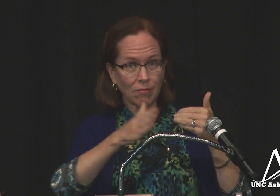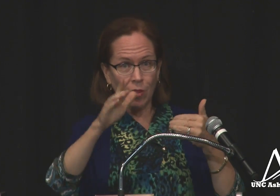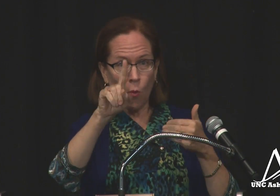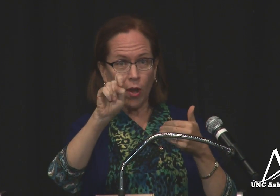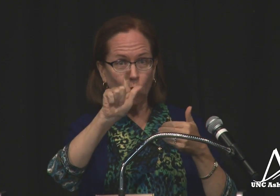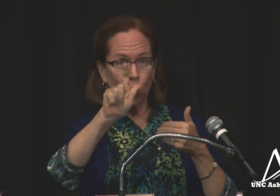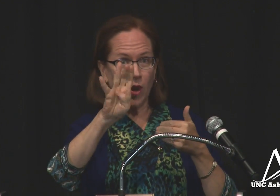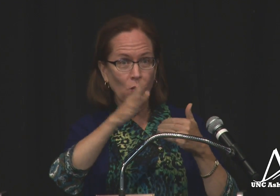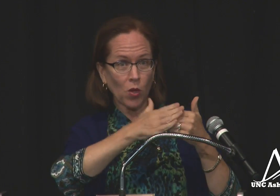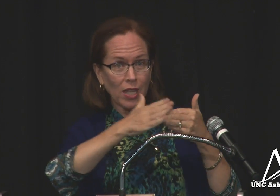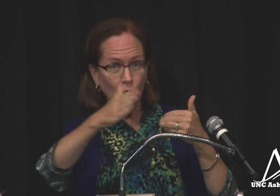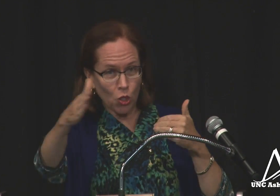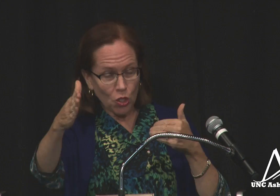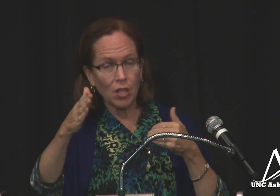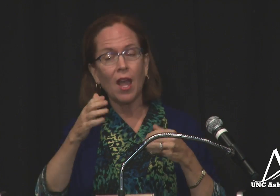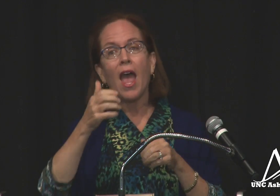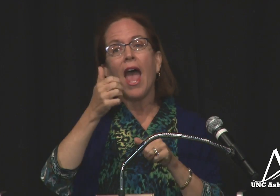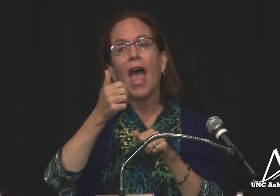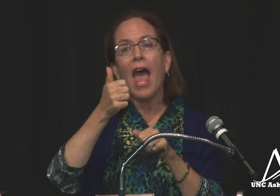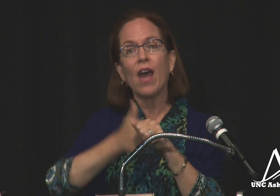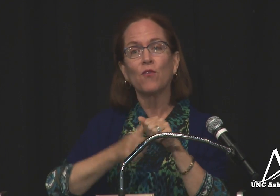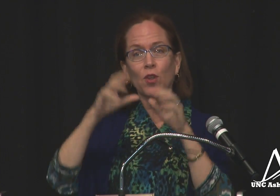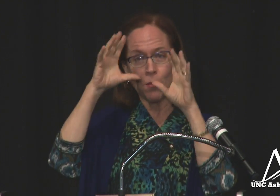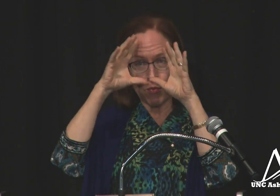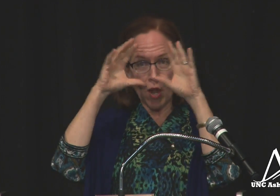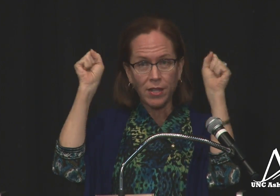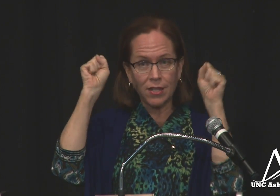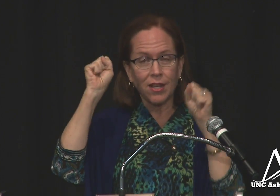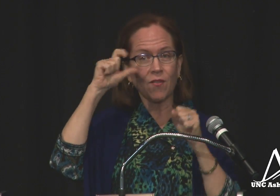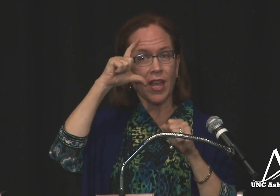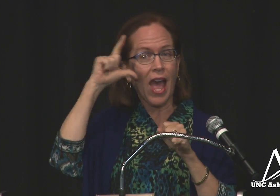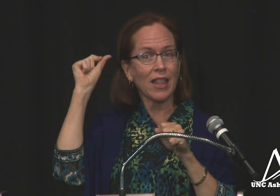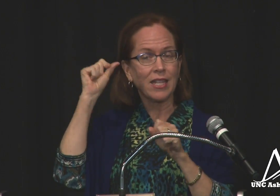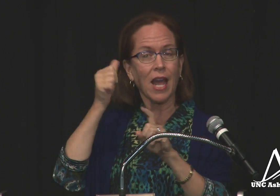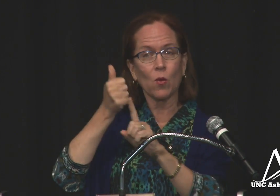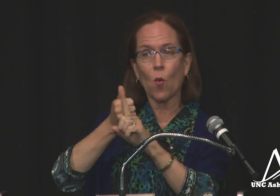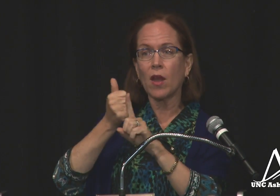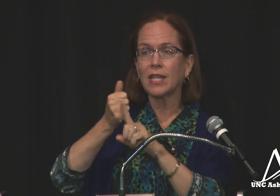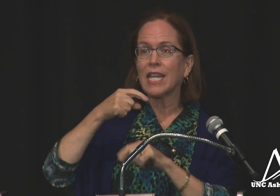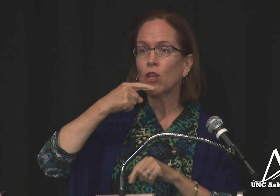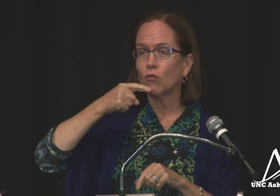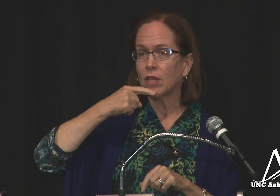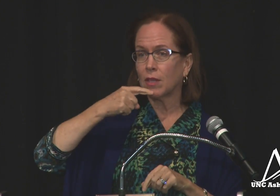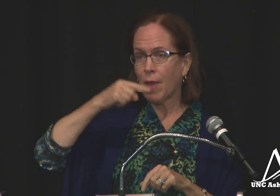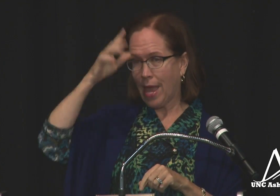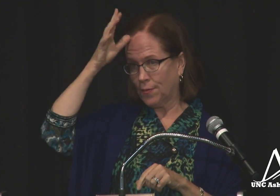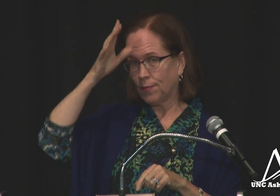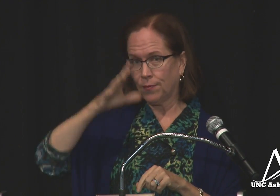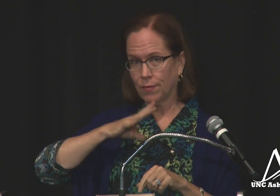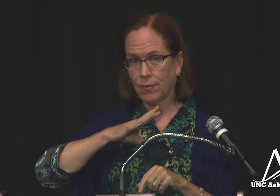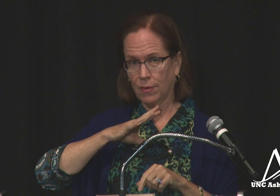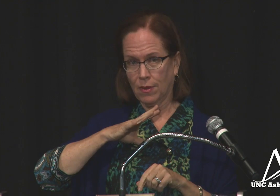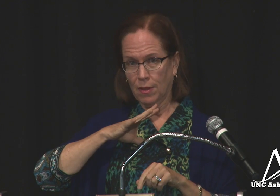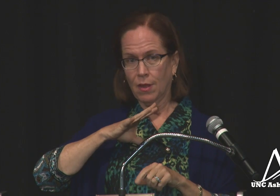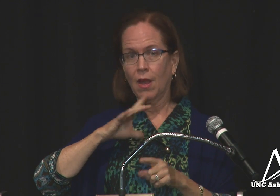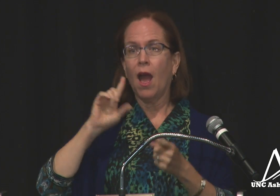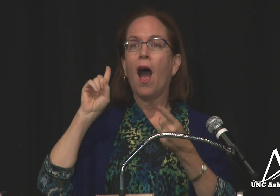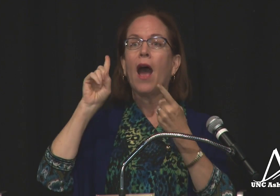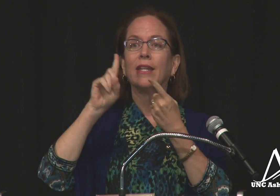124 years, every president of Gallaudet was a hearing man.